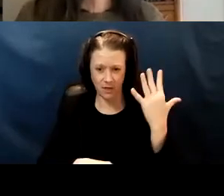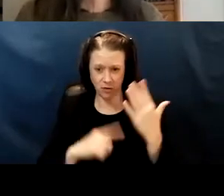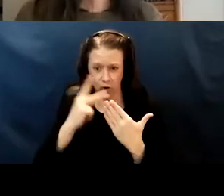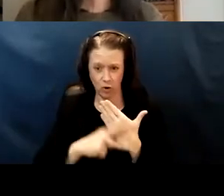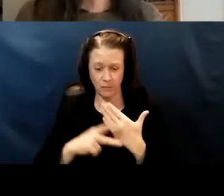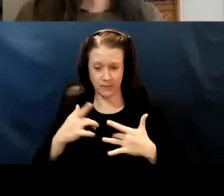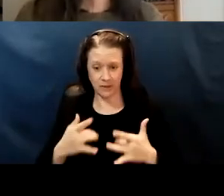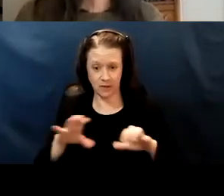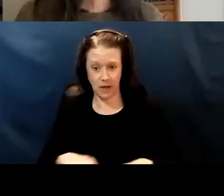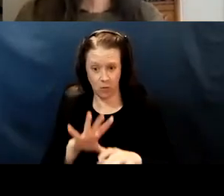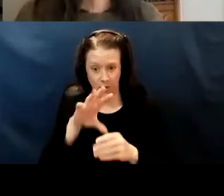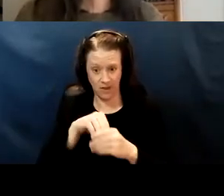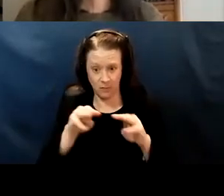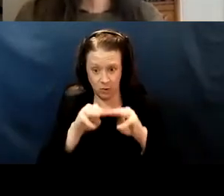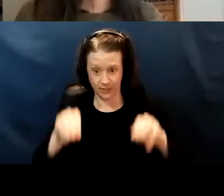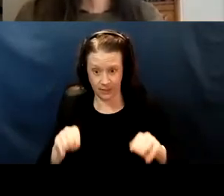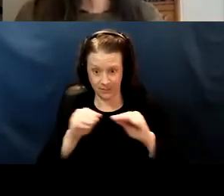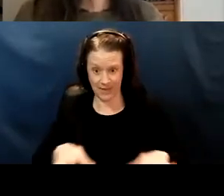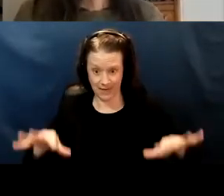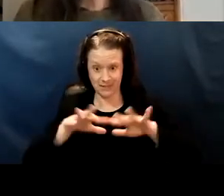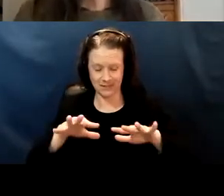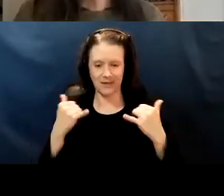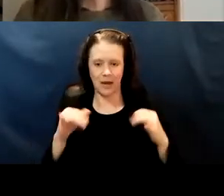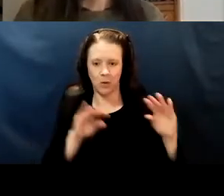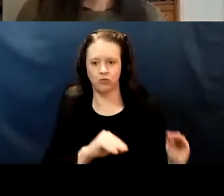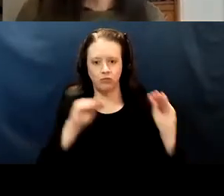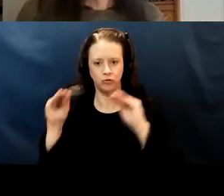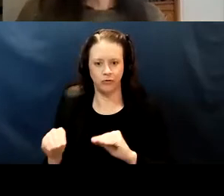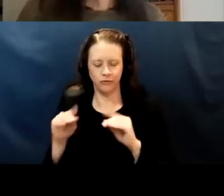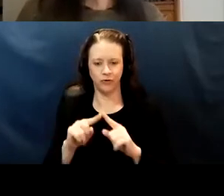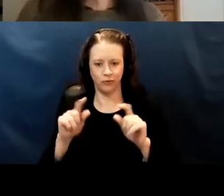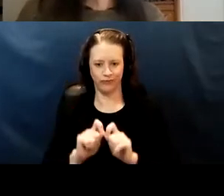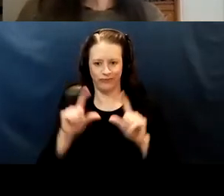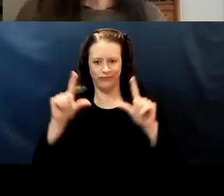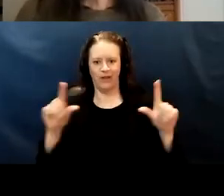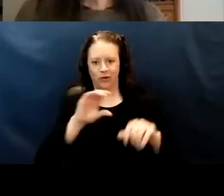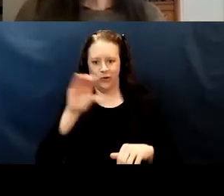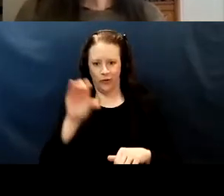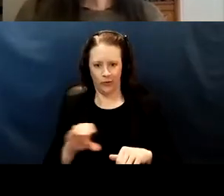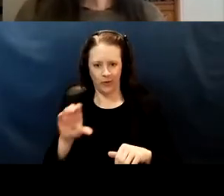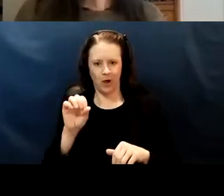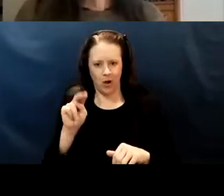museum settings have now been moved online, on Zoom. And allowing people